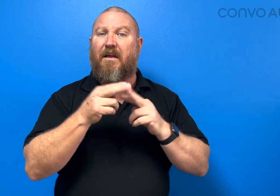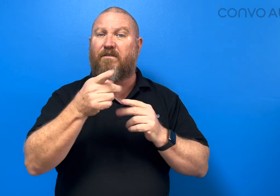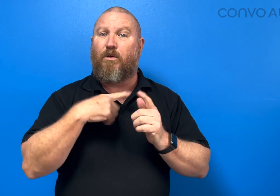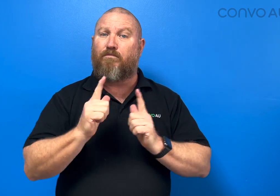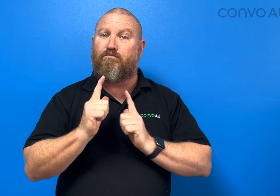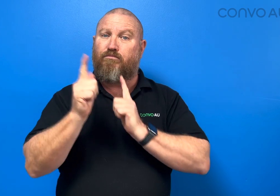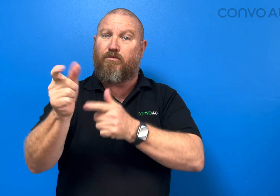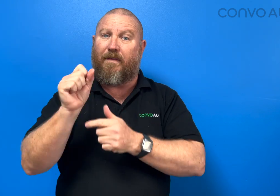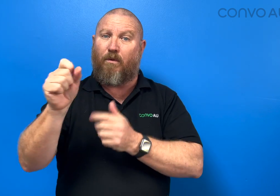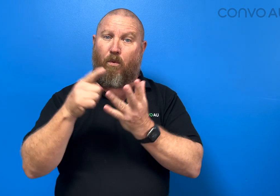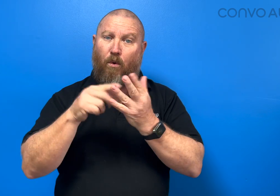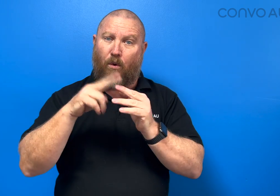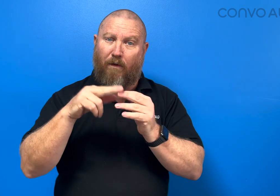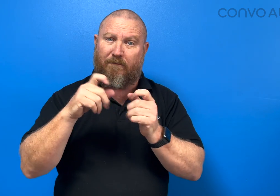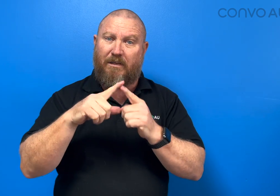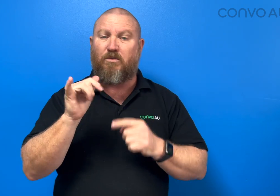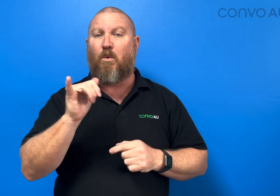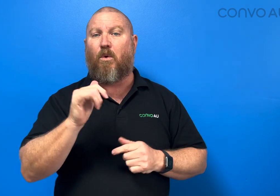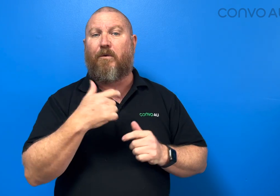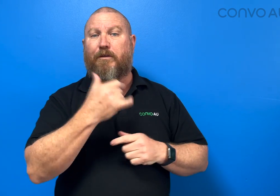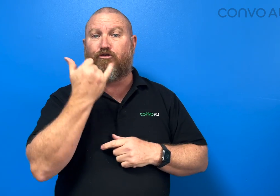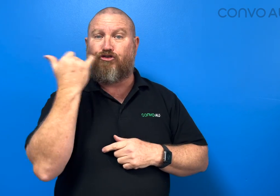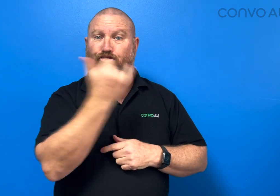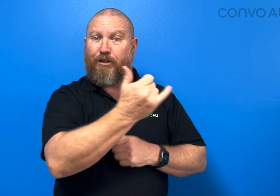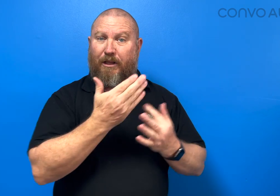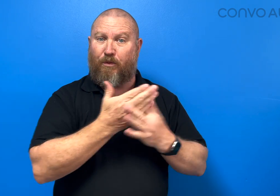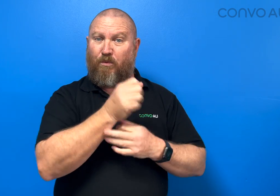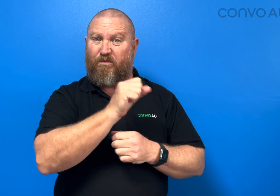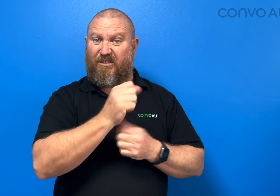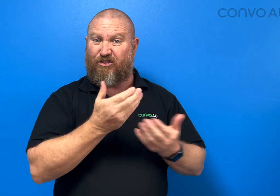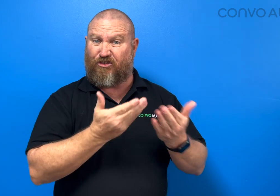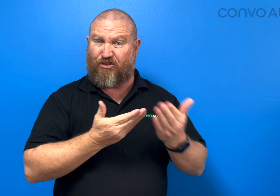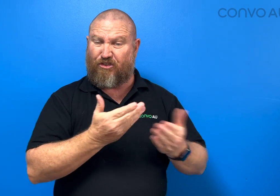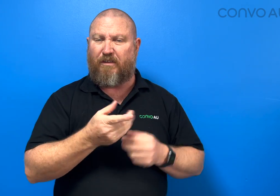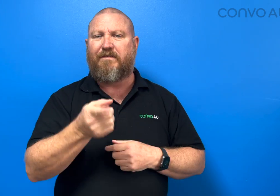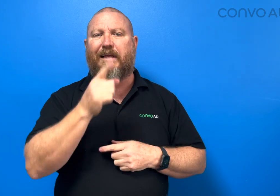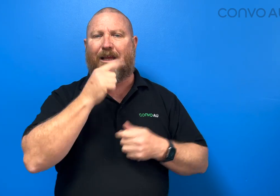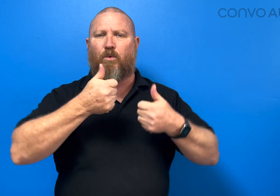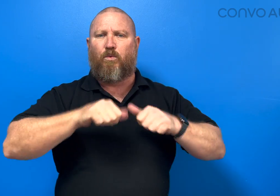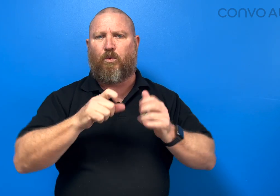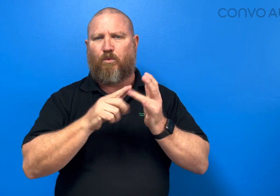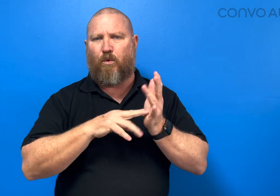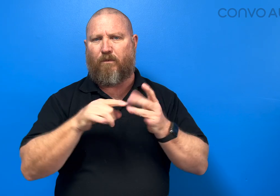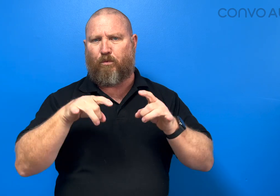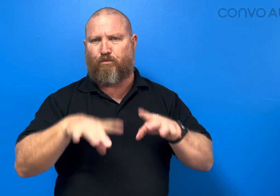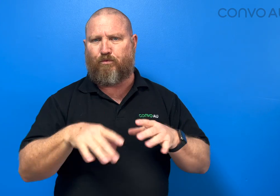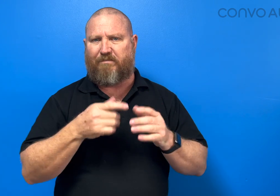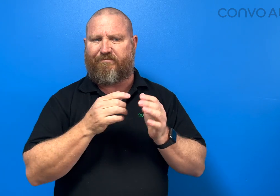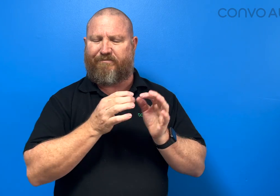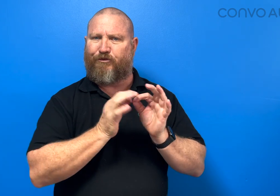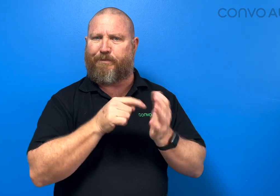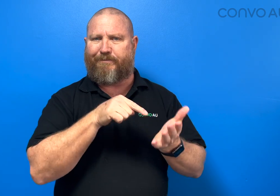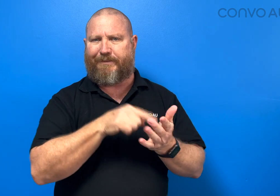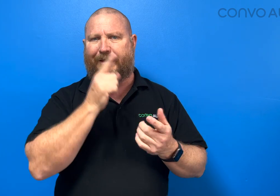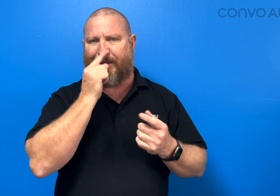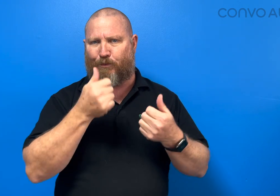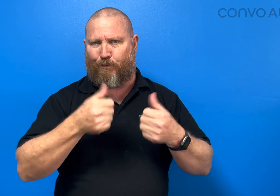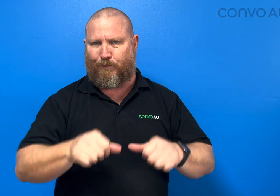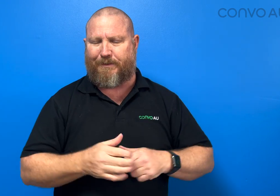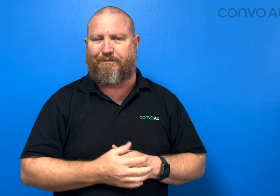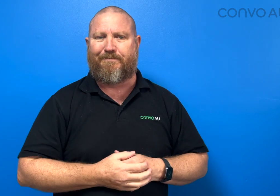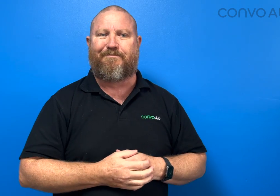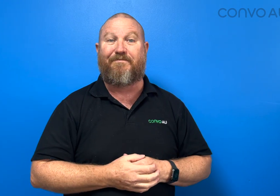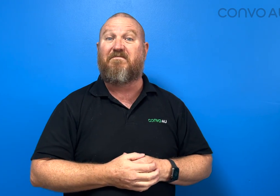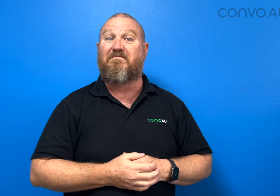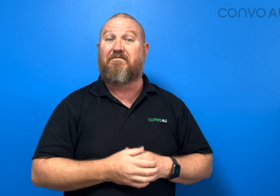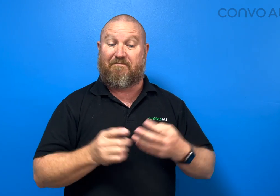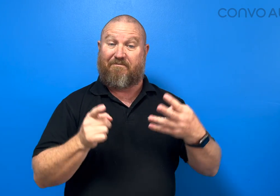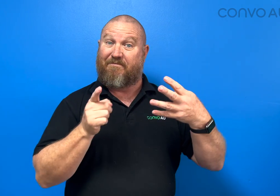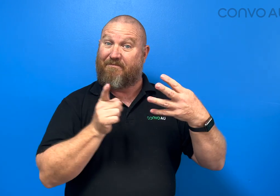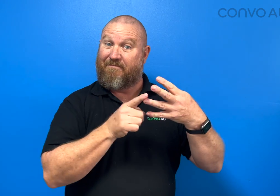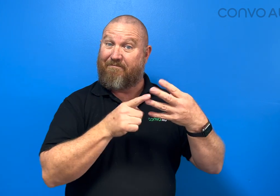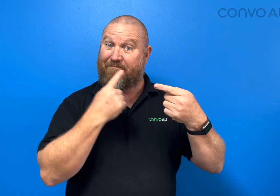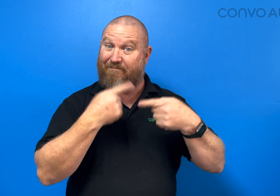as your connection will be accepted through Convo Australia.